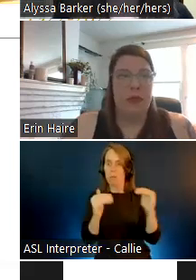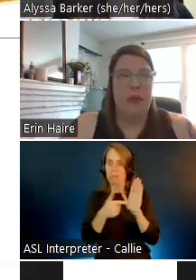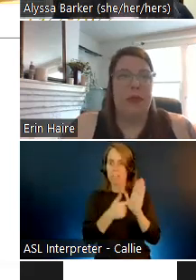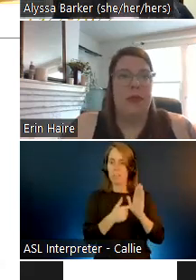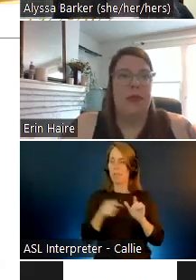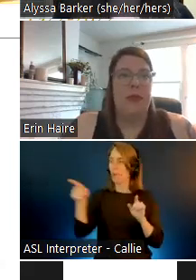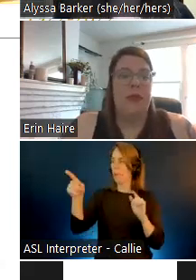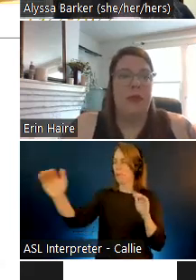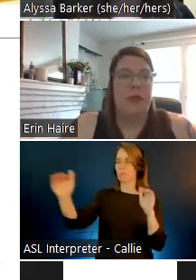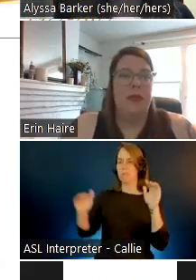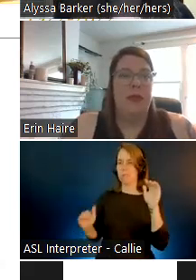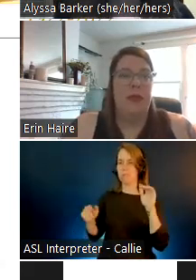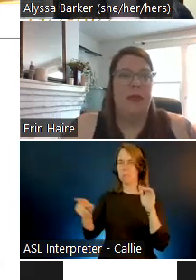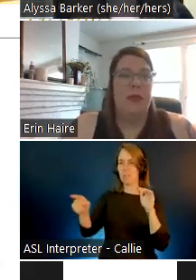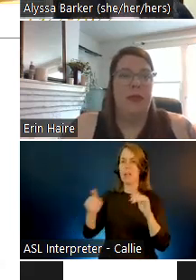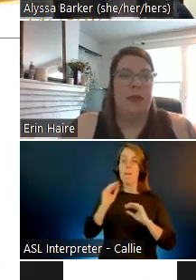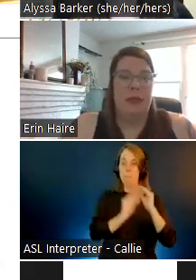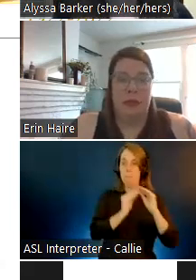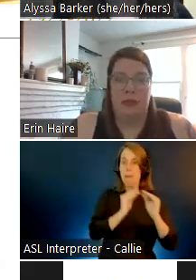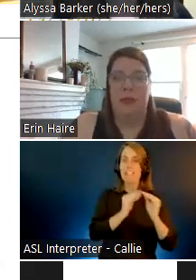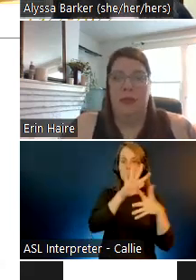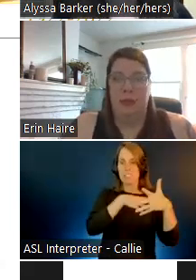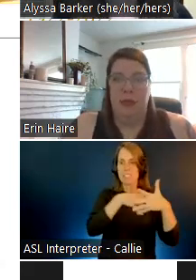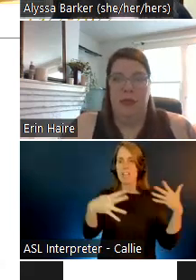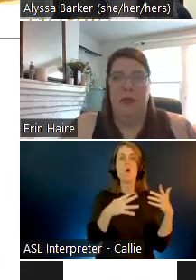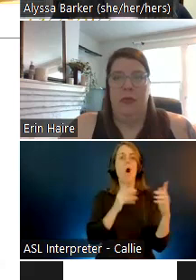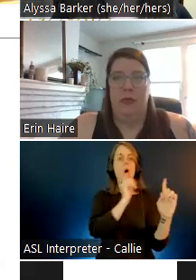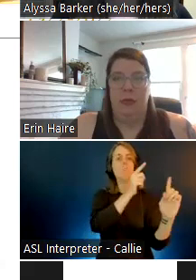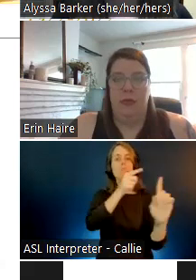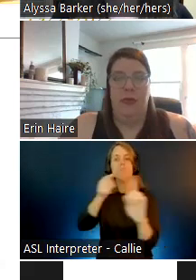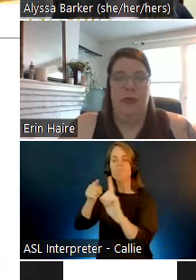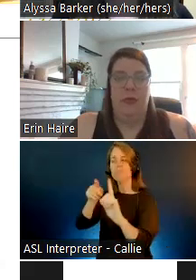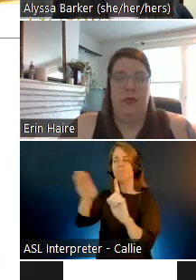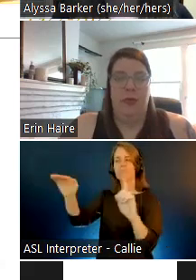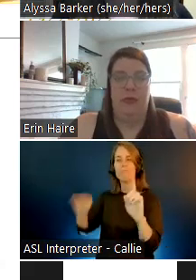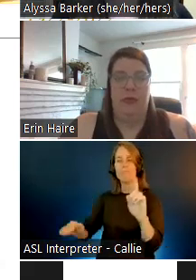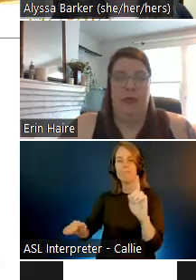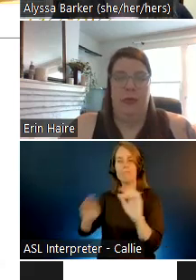applying policies to people differently terms and conditions if people are being treated differently